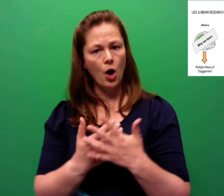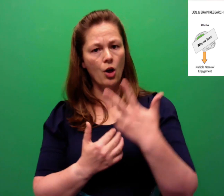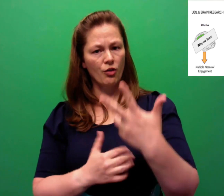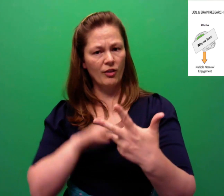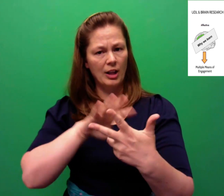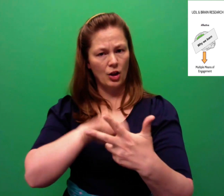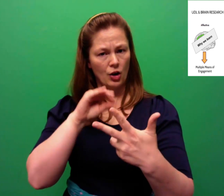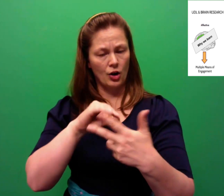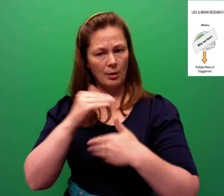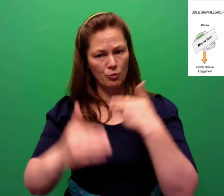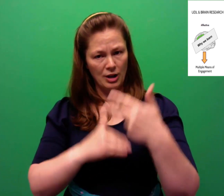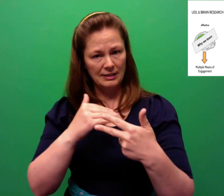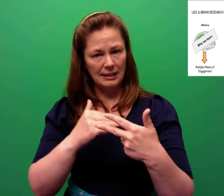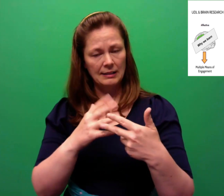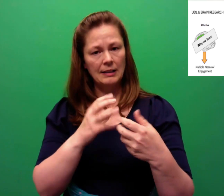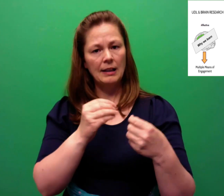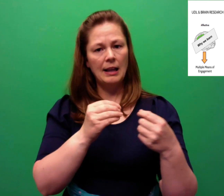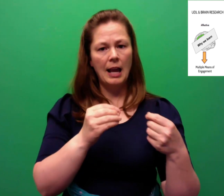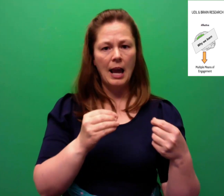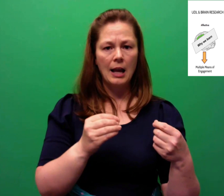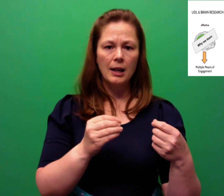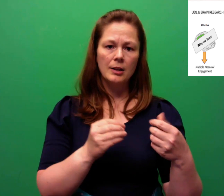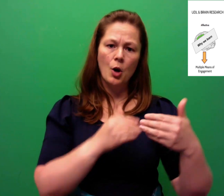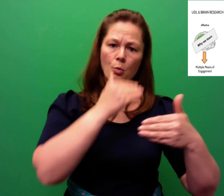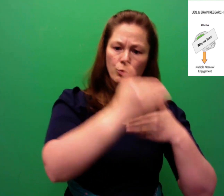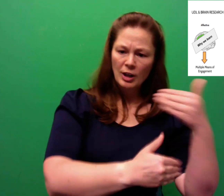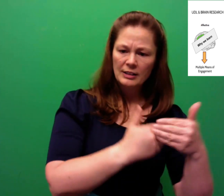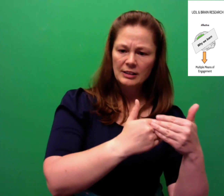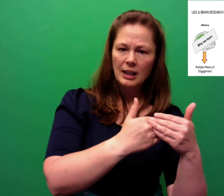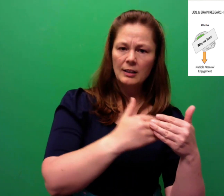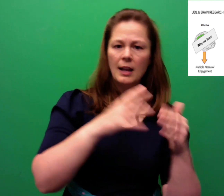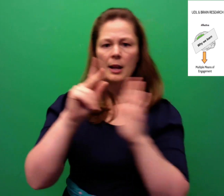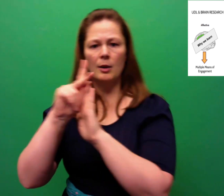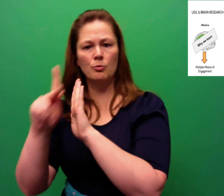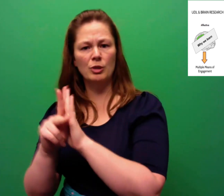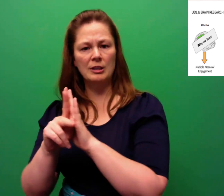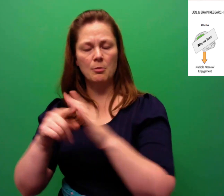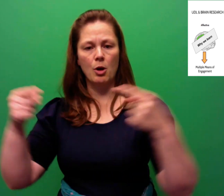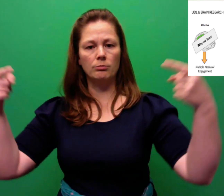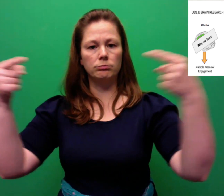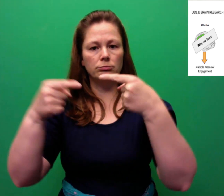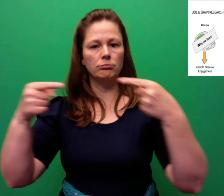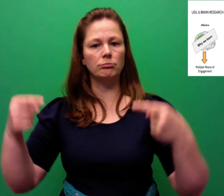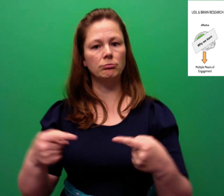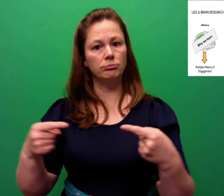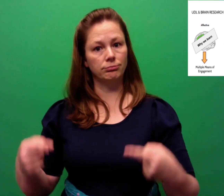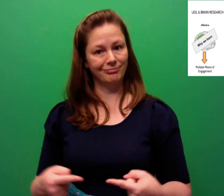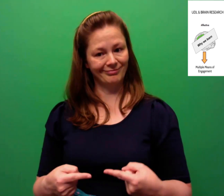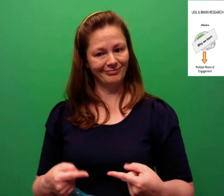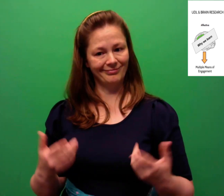UDL takes each of these learning processes and aligns them to a principle